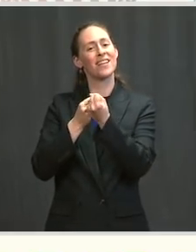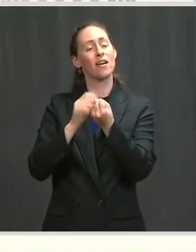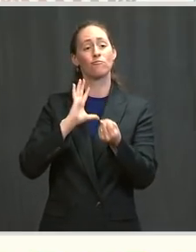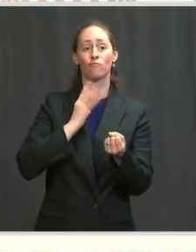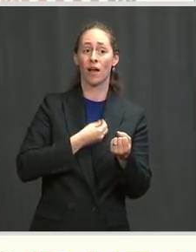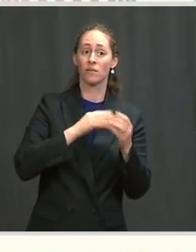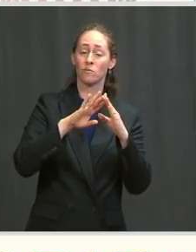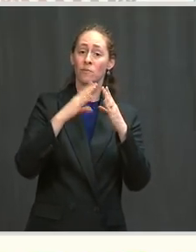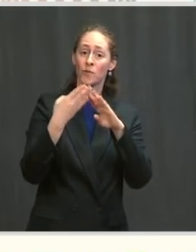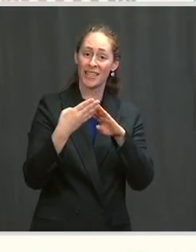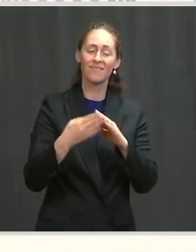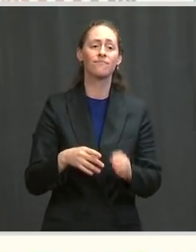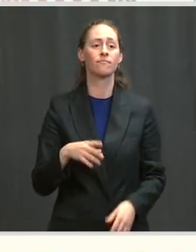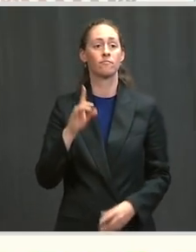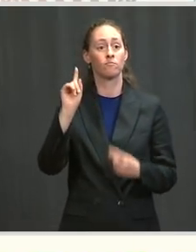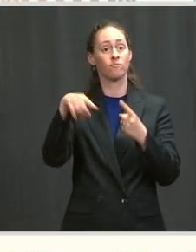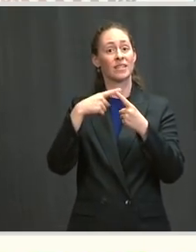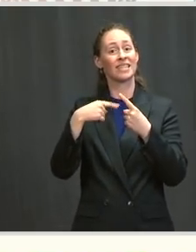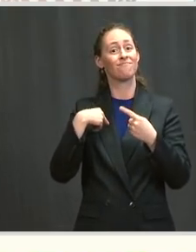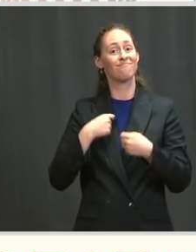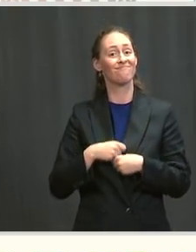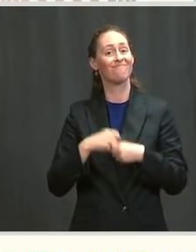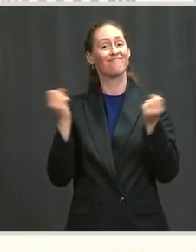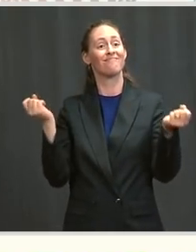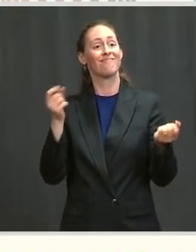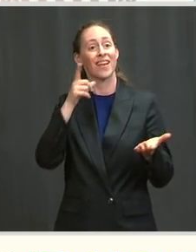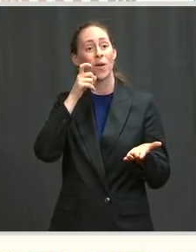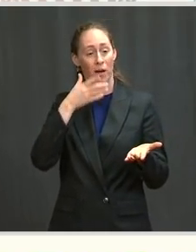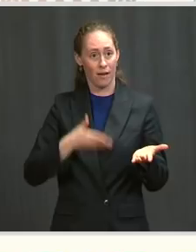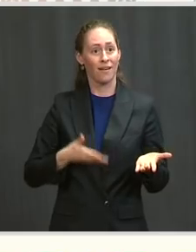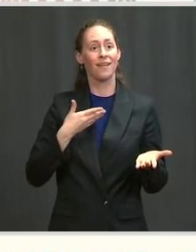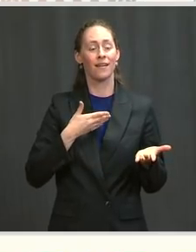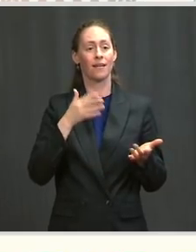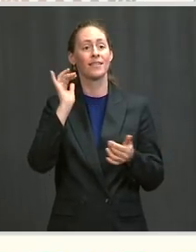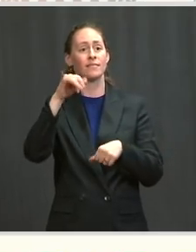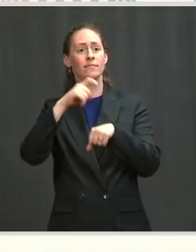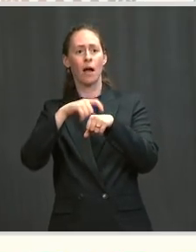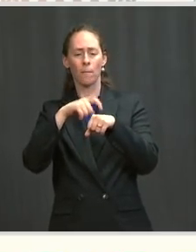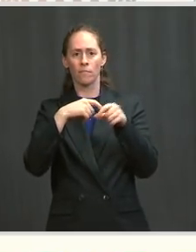I fought a bill in the Massachusetts legislature that would have harmed young transgender Americans.